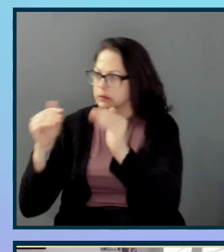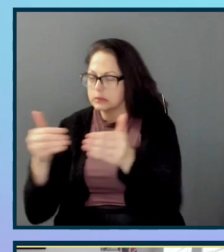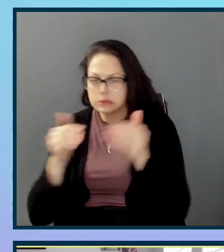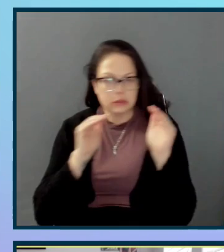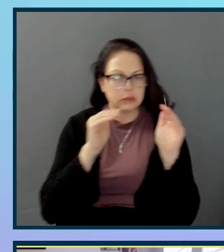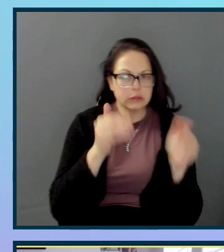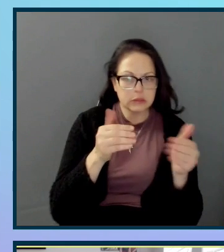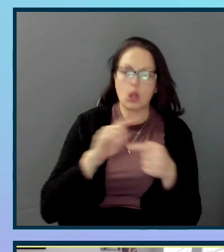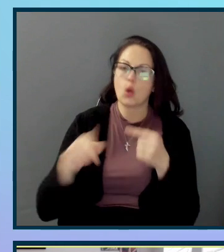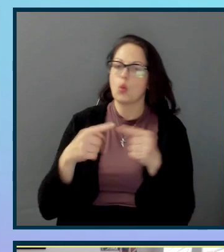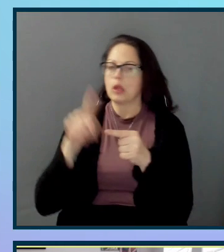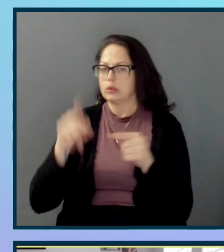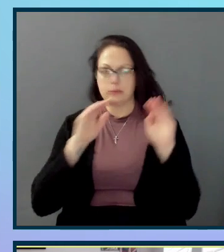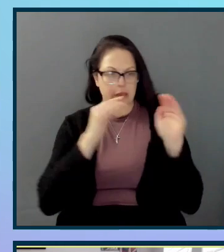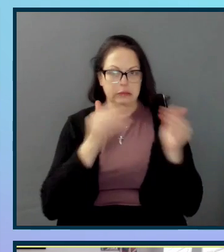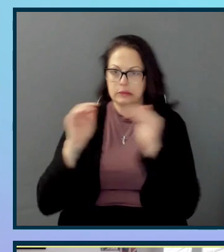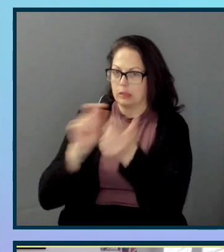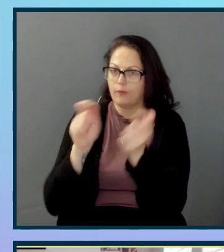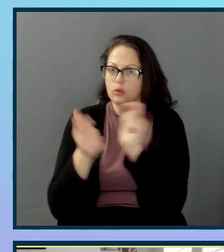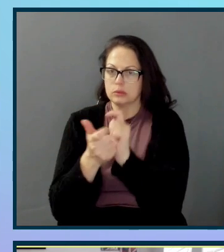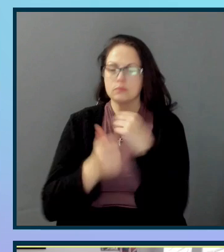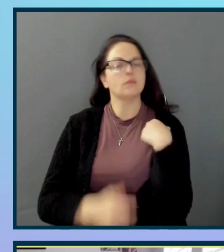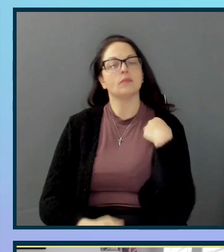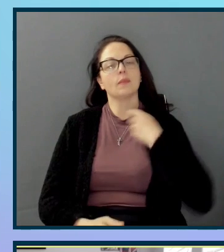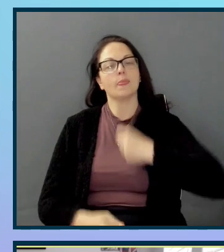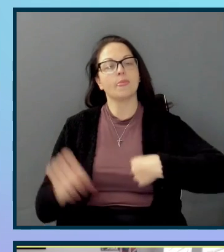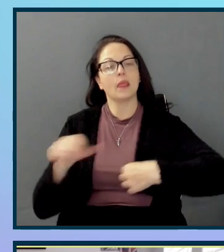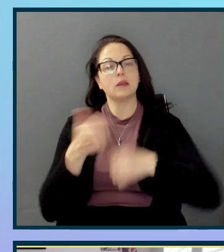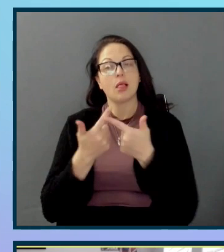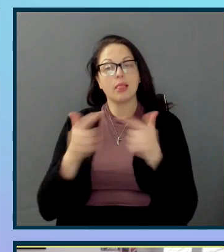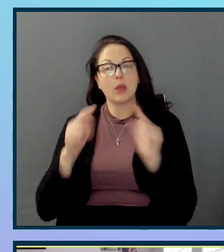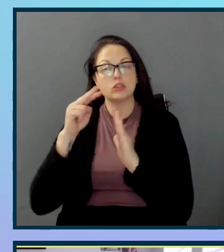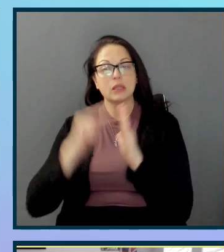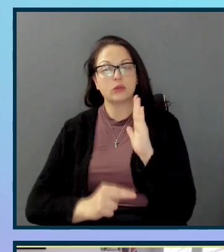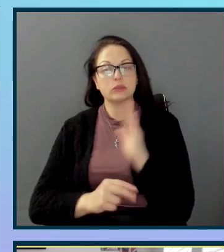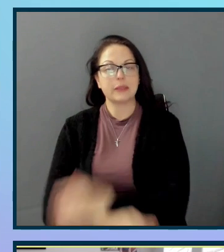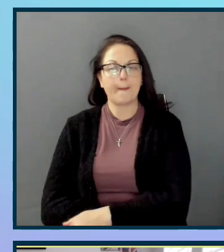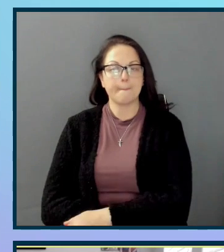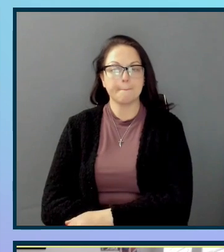when it needs to be shifted. Another is language and literacy. So language and literacy